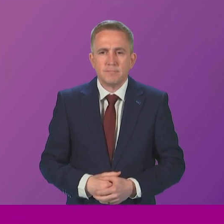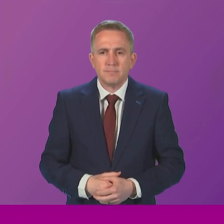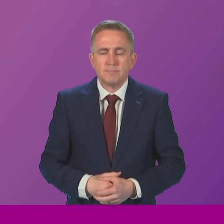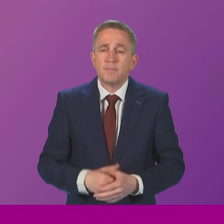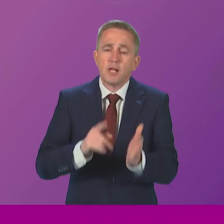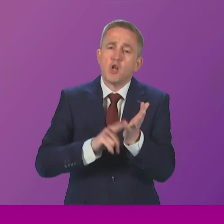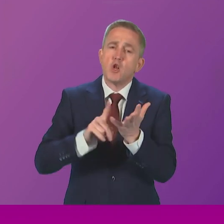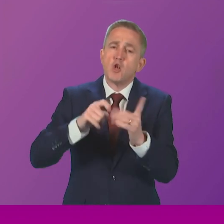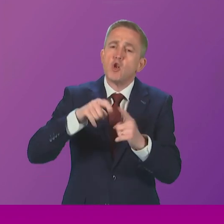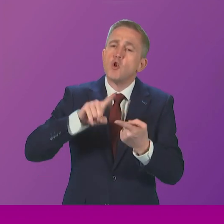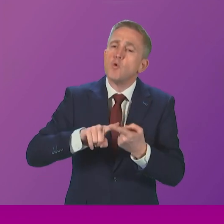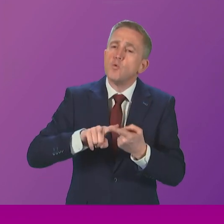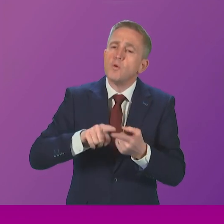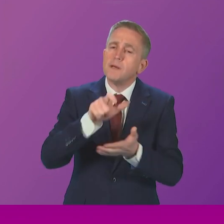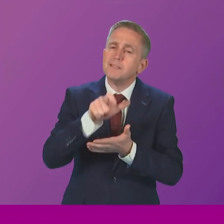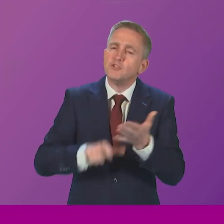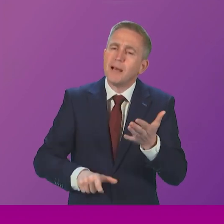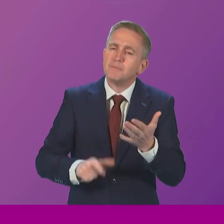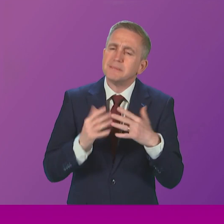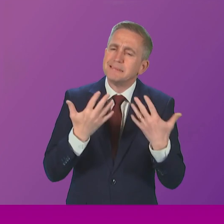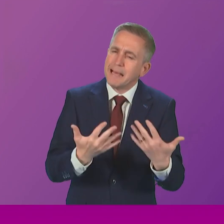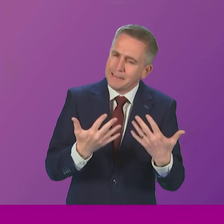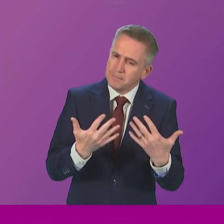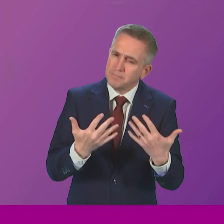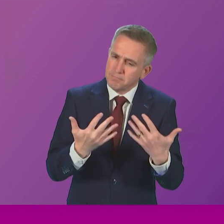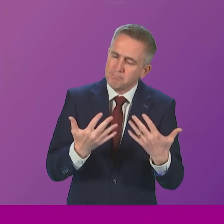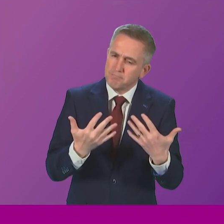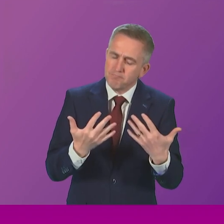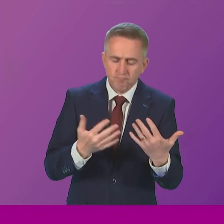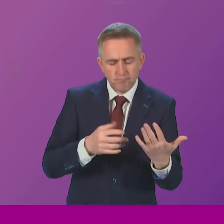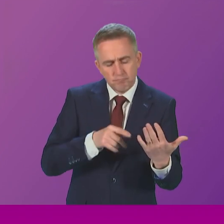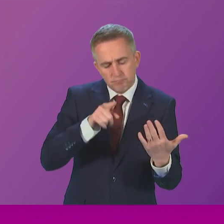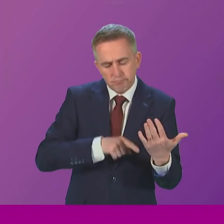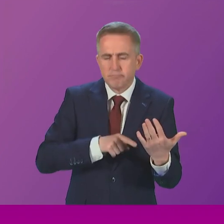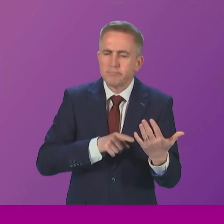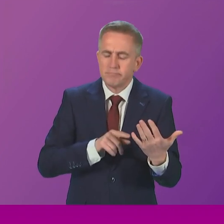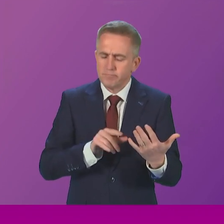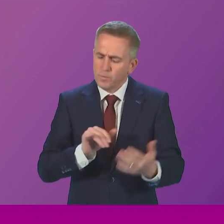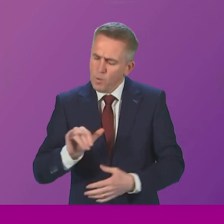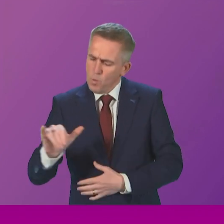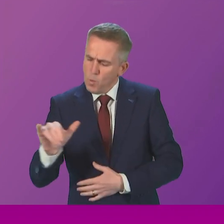Luke, chapter 10, says: “‘Which of these three do you think was a neighbour